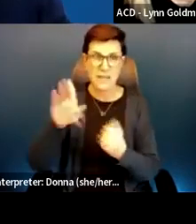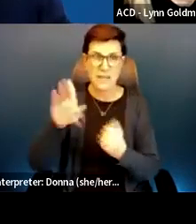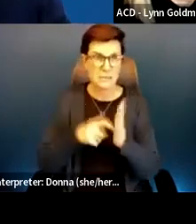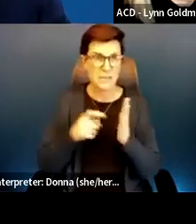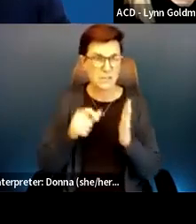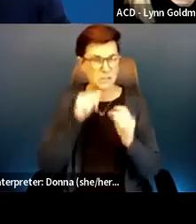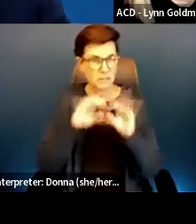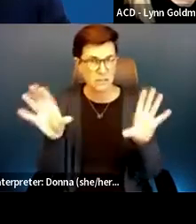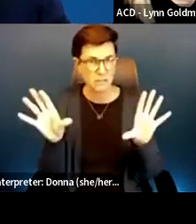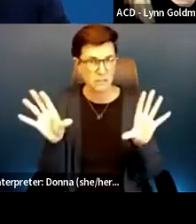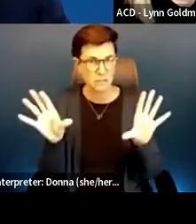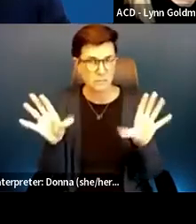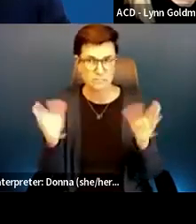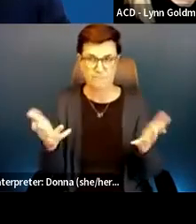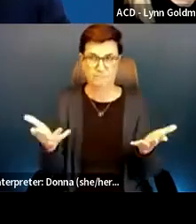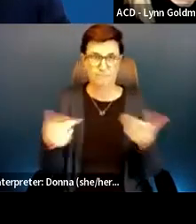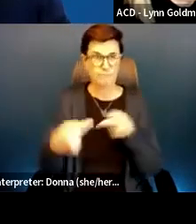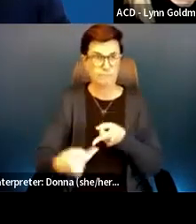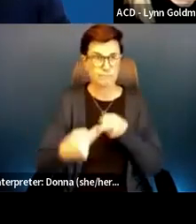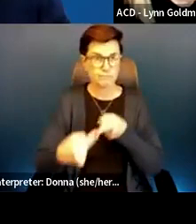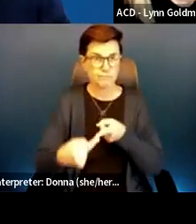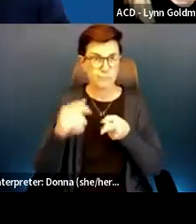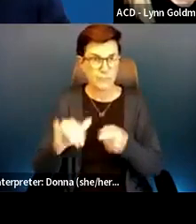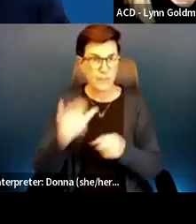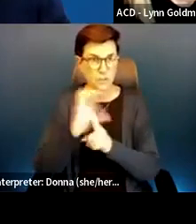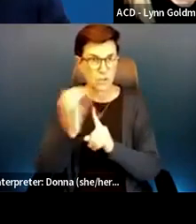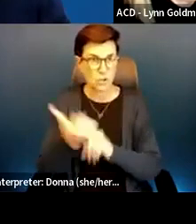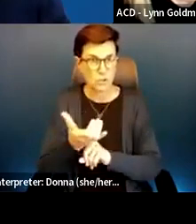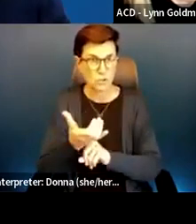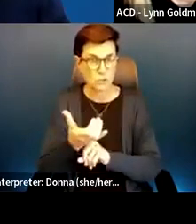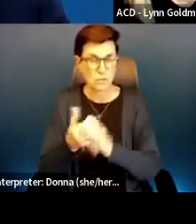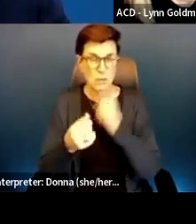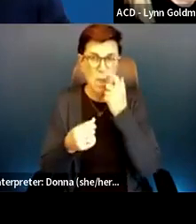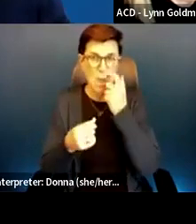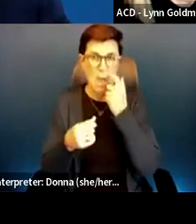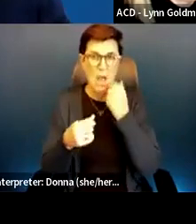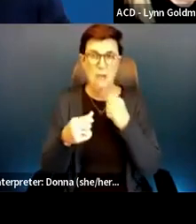to maintain that culture. So partly the structural reorganization